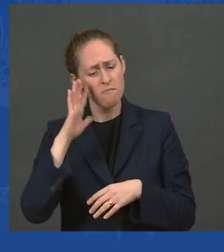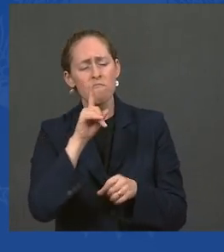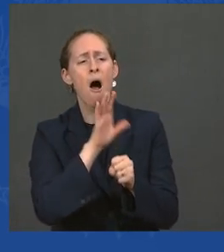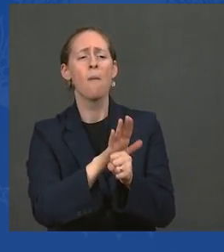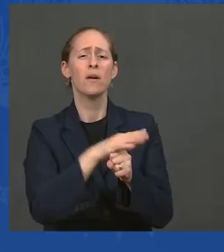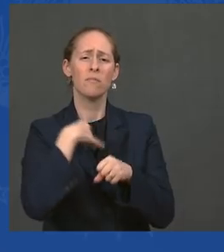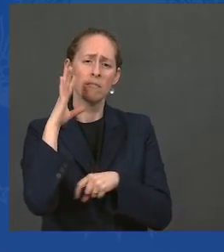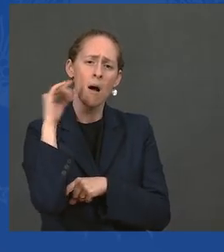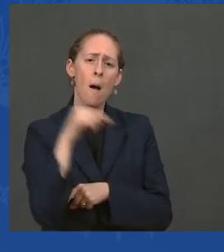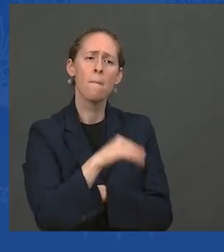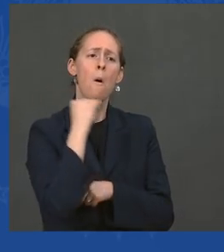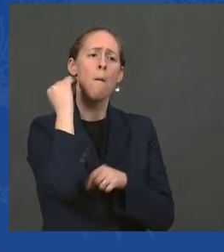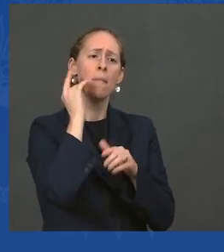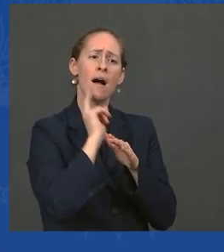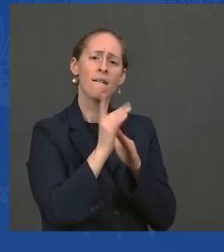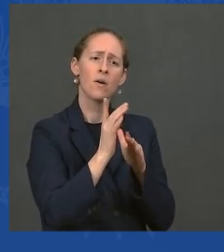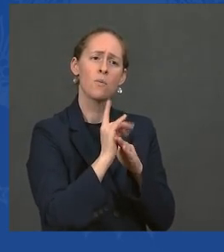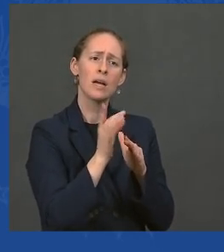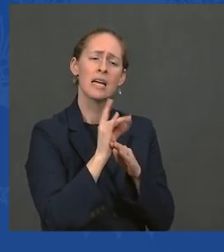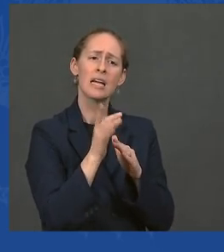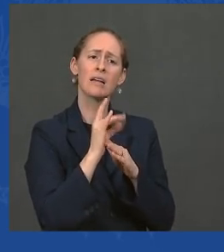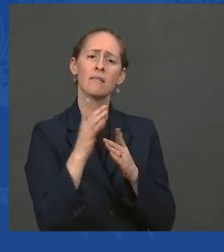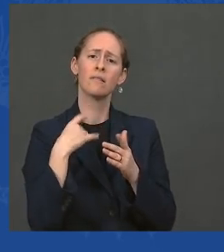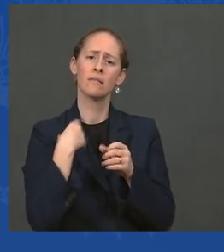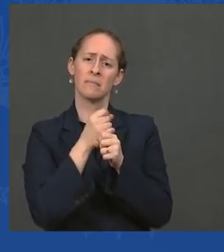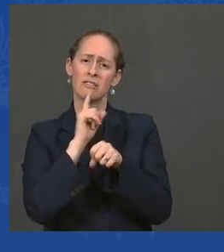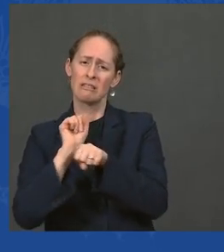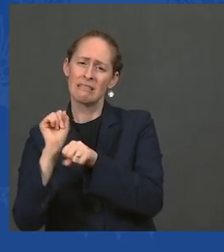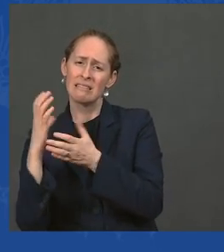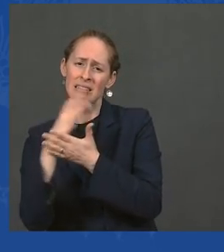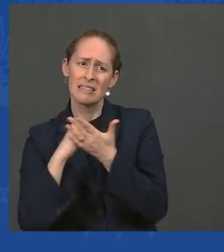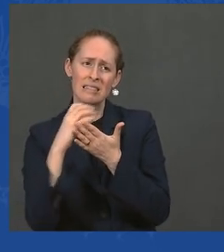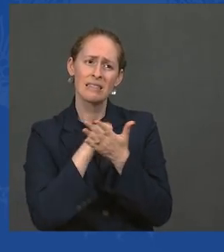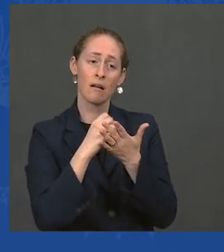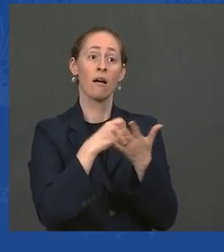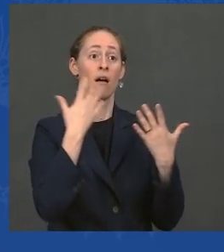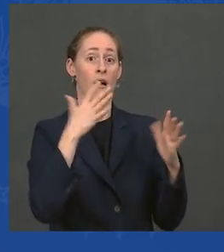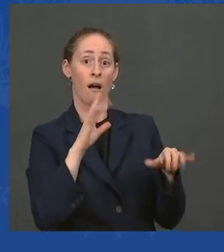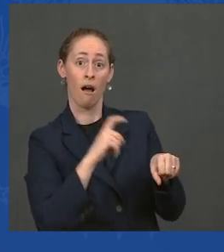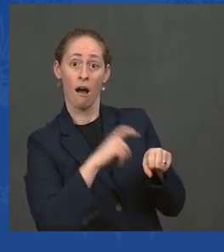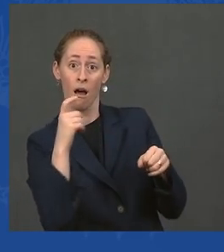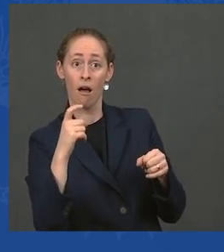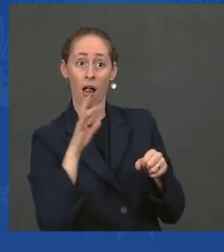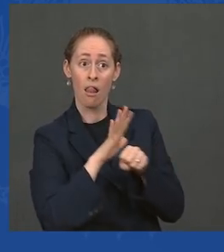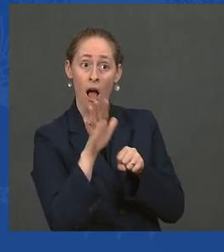we get enough money, I'm going to bring you and Mom and everyone down to Wilmington. You're going to like it."